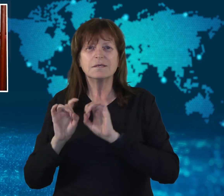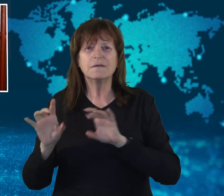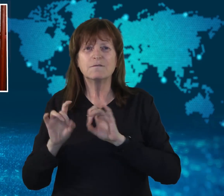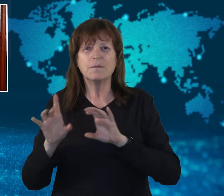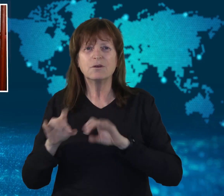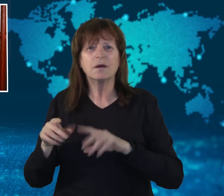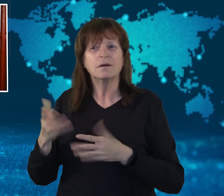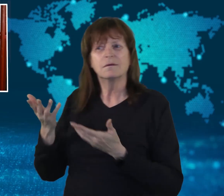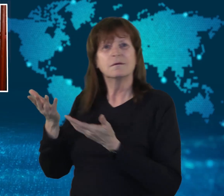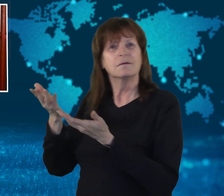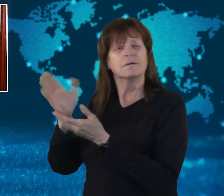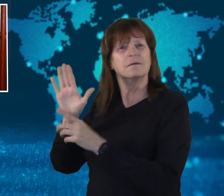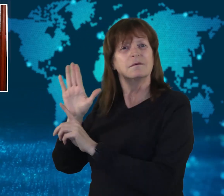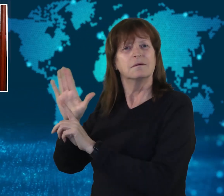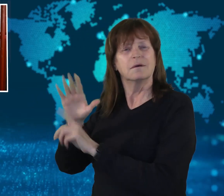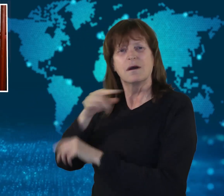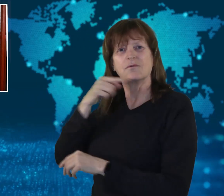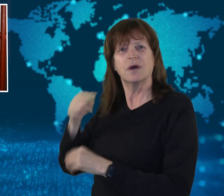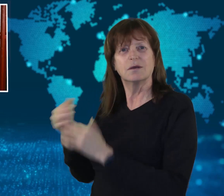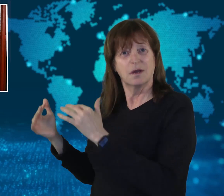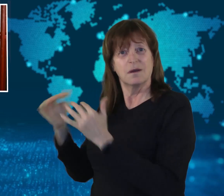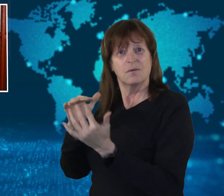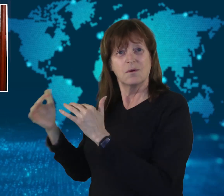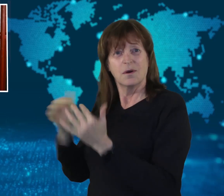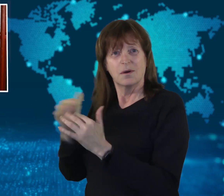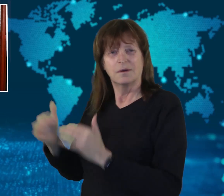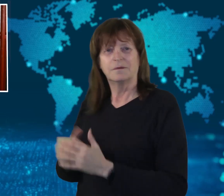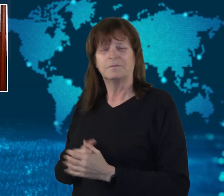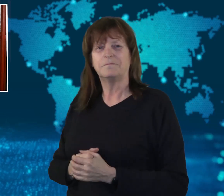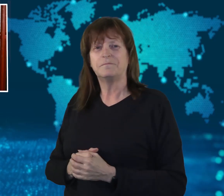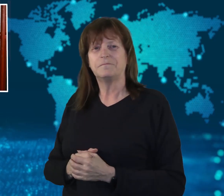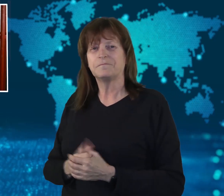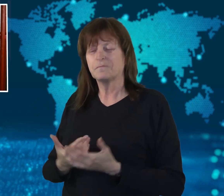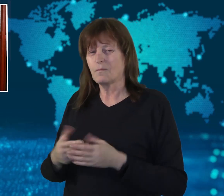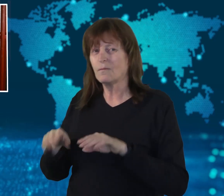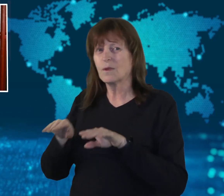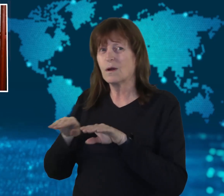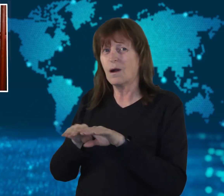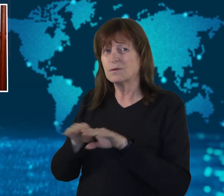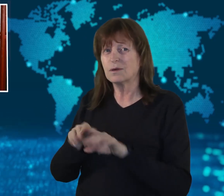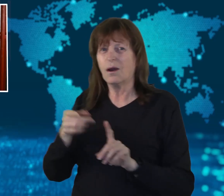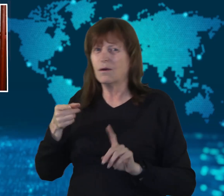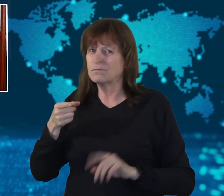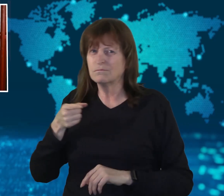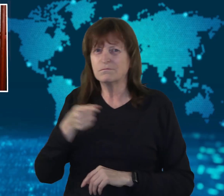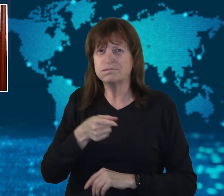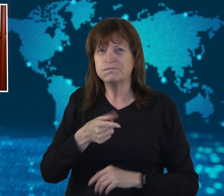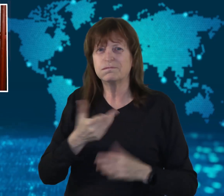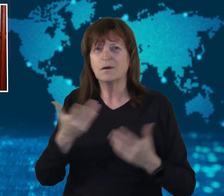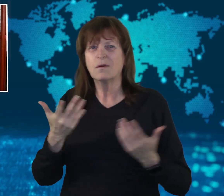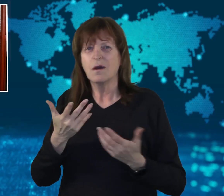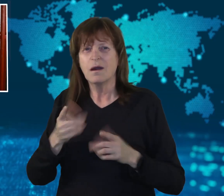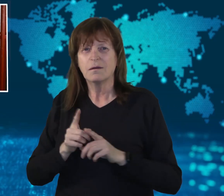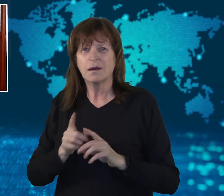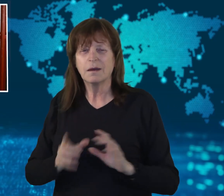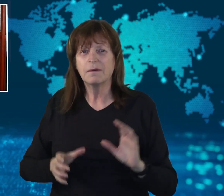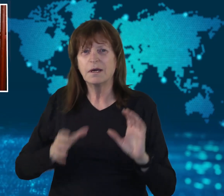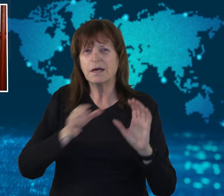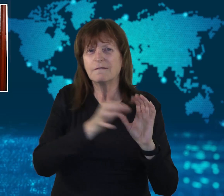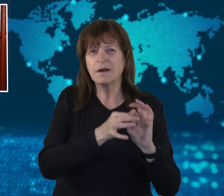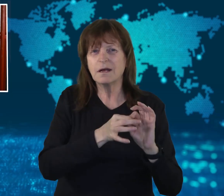about the Russian war.